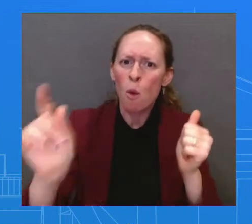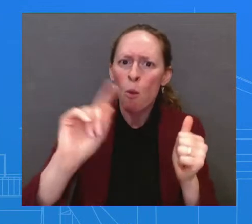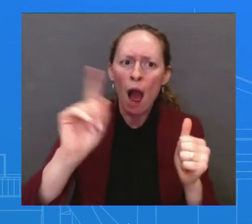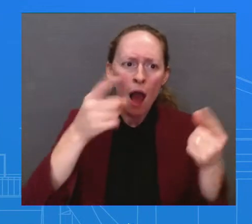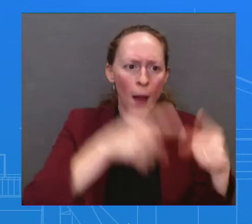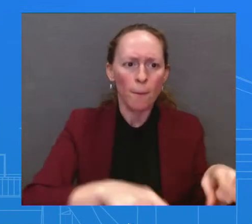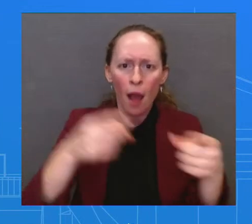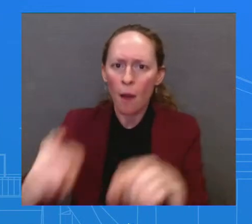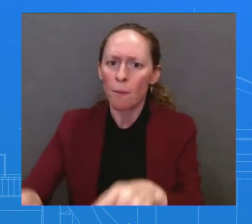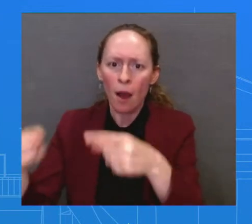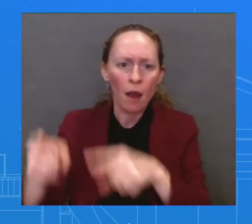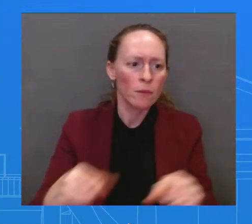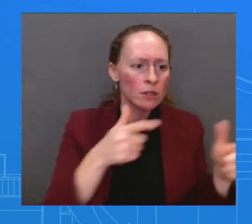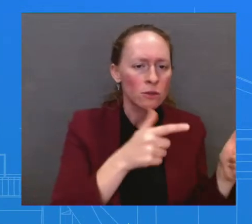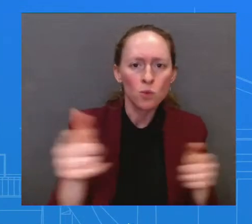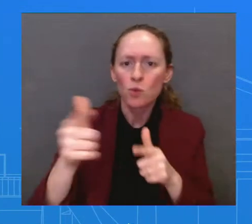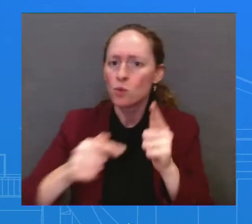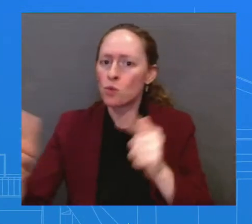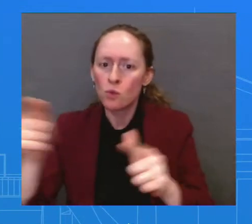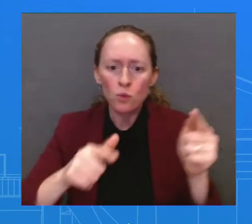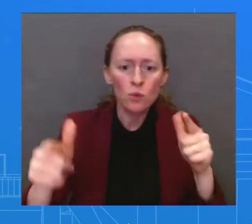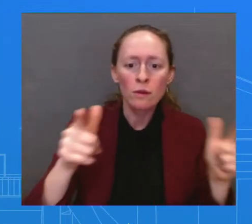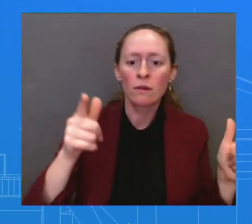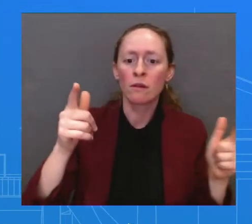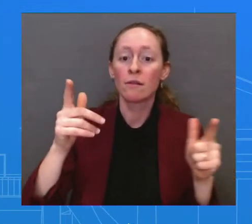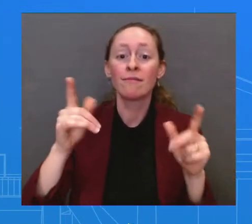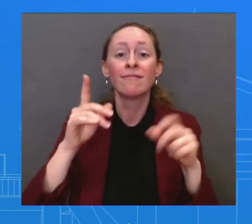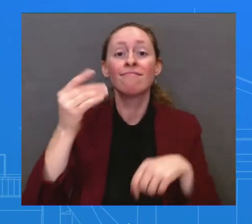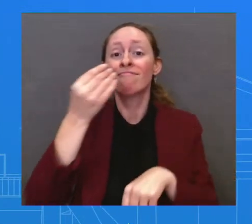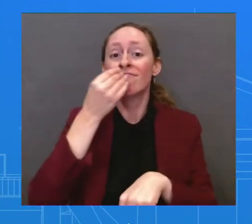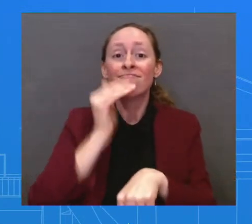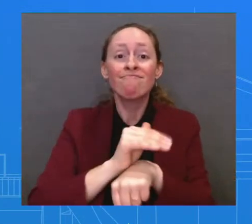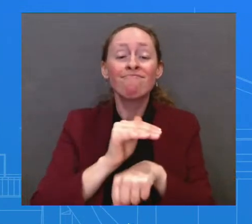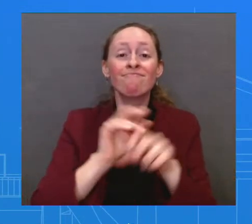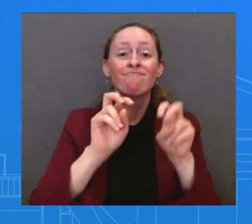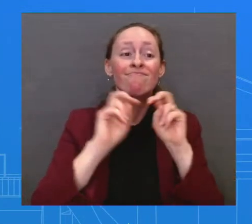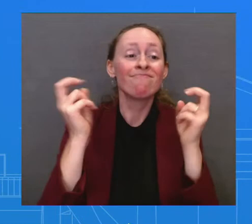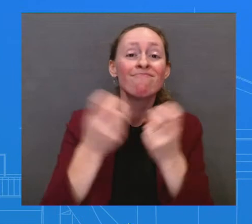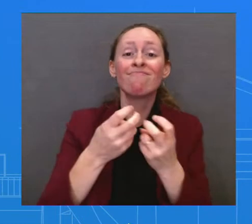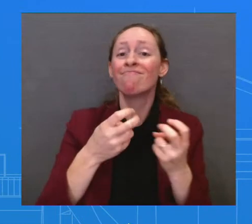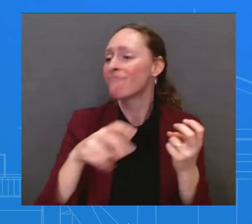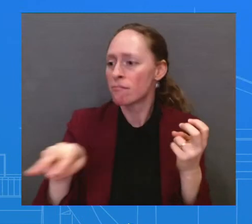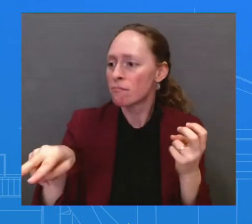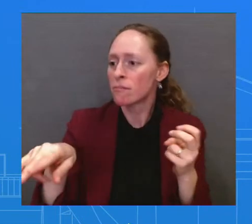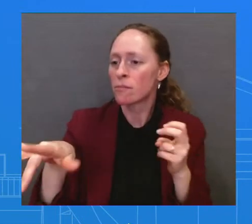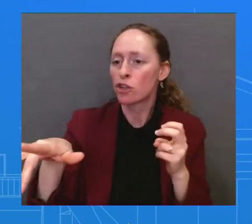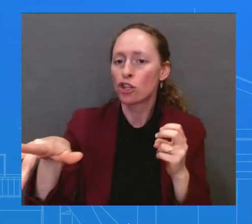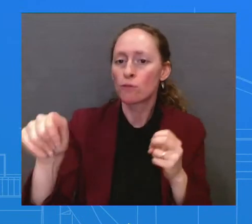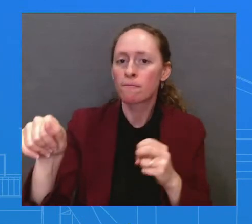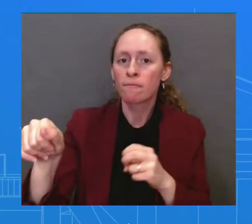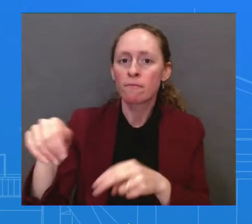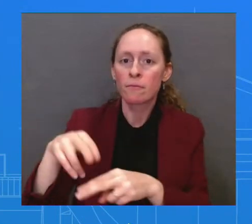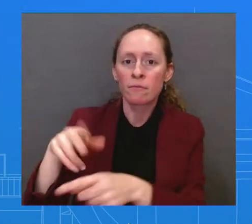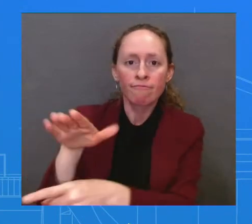because of what it's doing to their community. It is -- you know, when you hear stats of guns